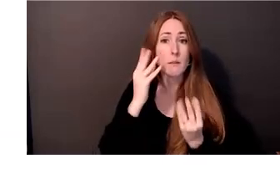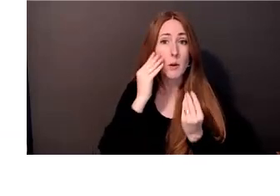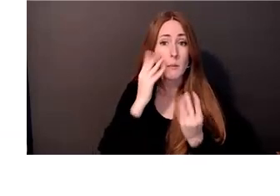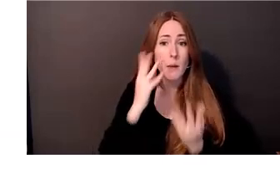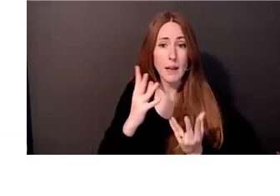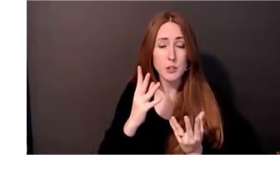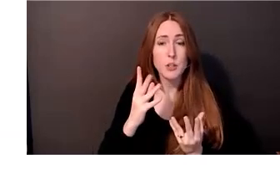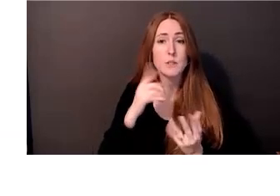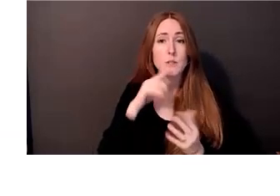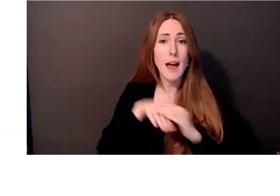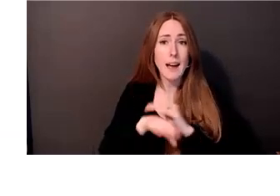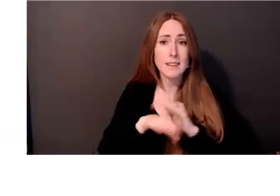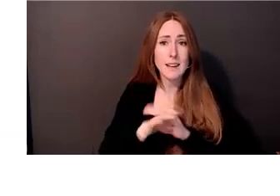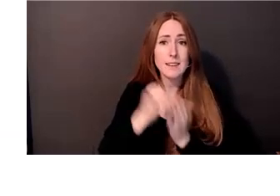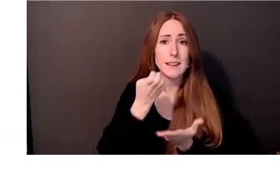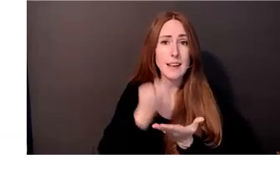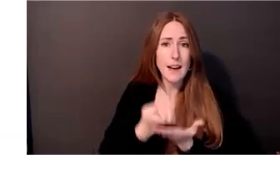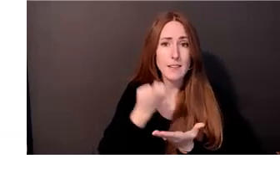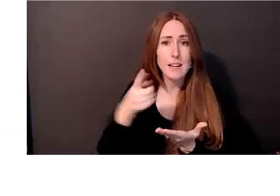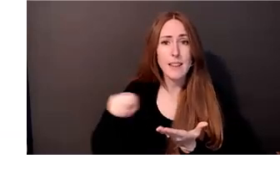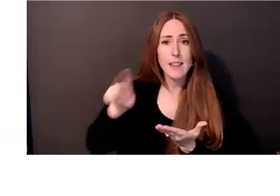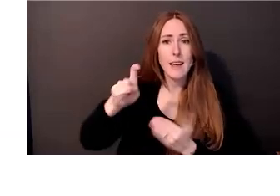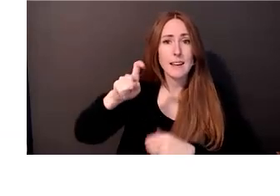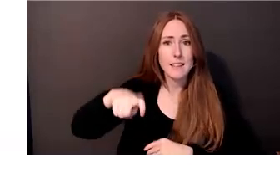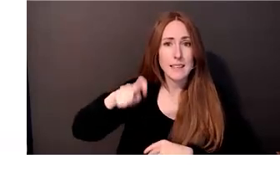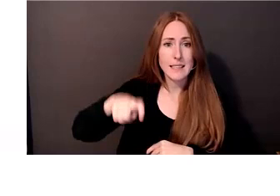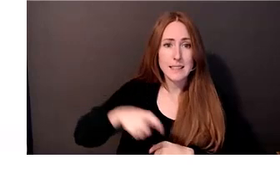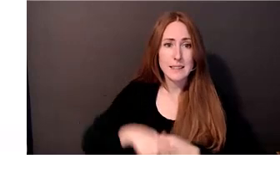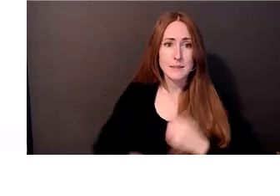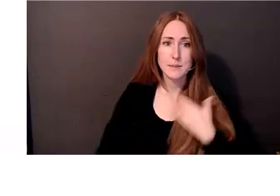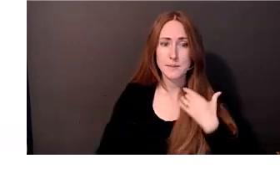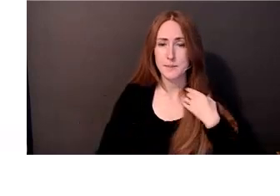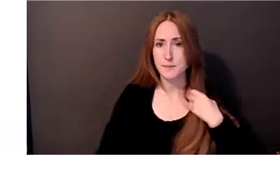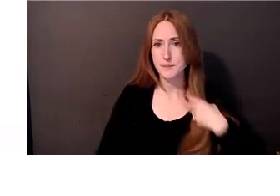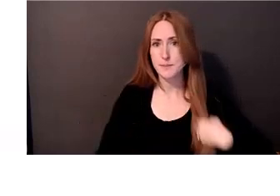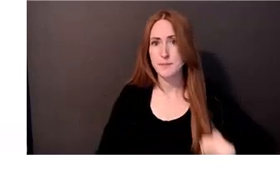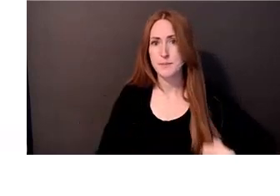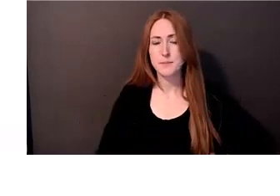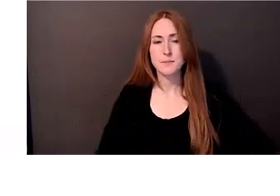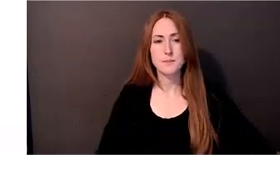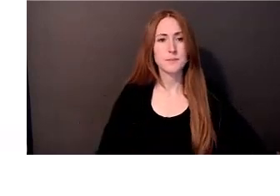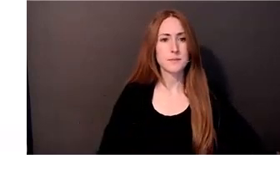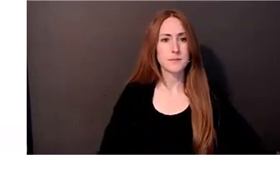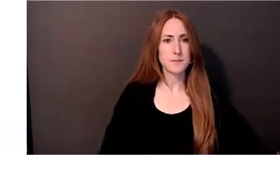need for their local sites. In term of barriers, there's a lot of barriers.